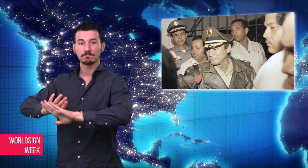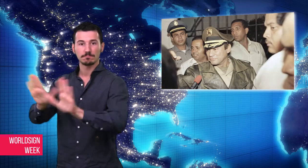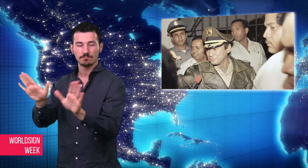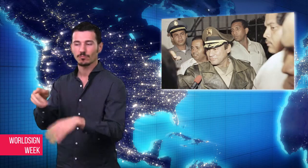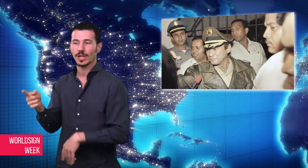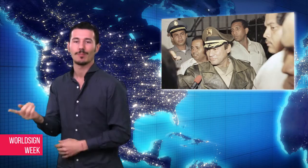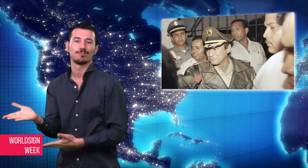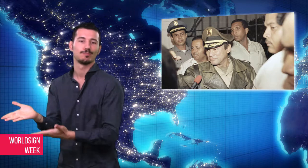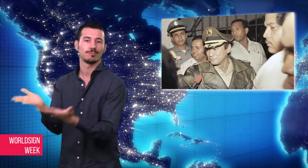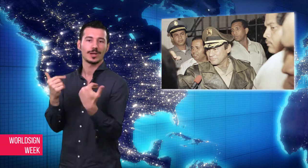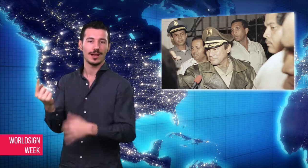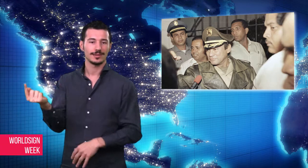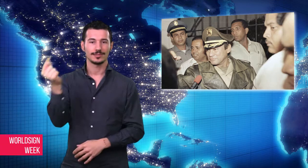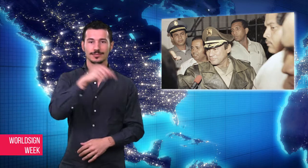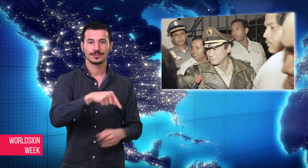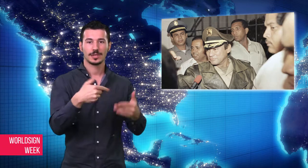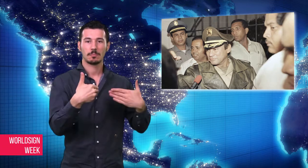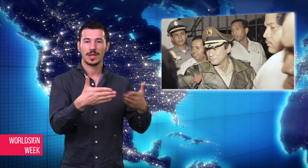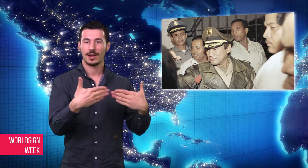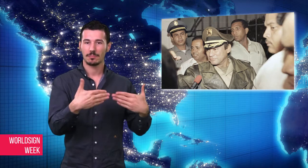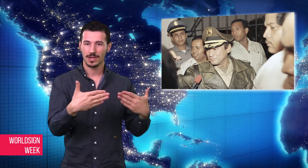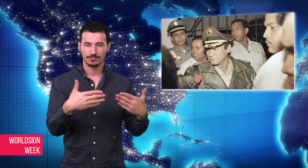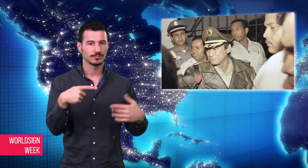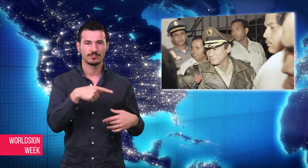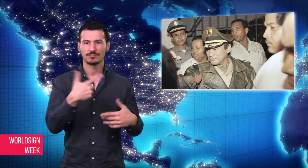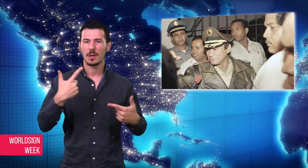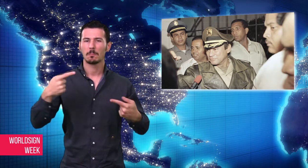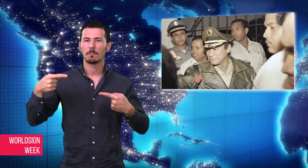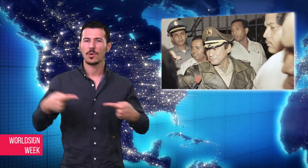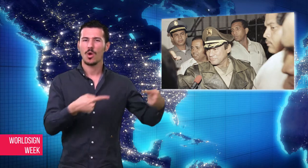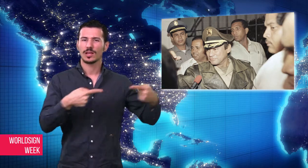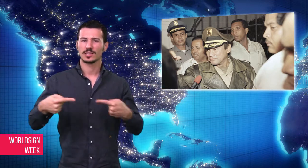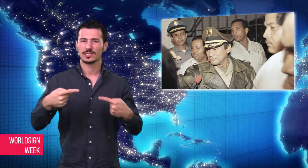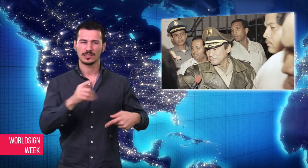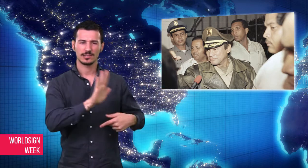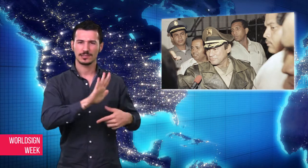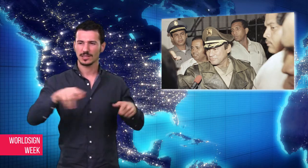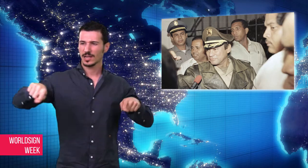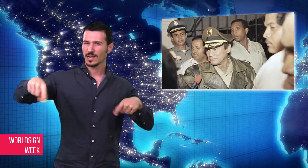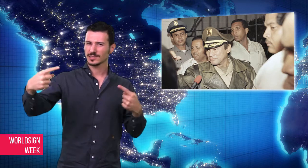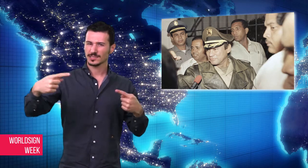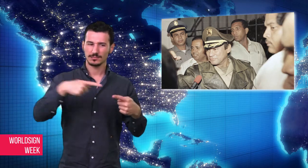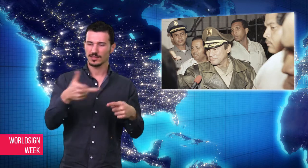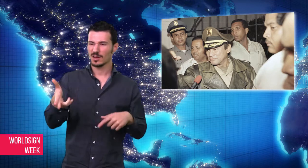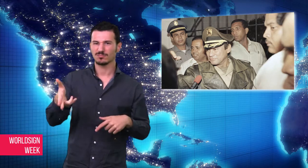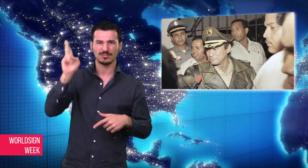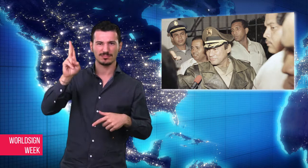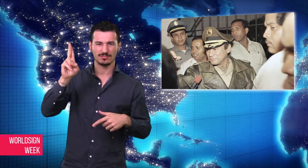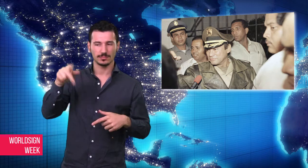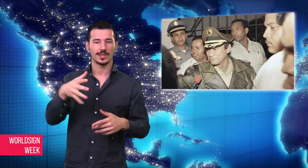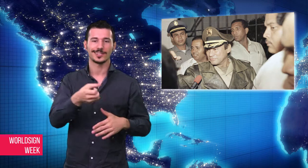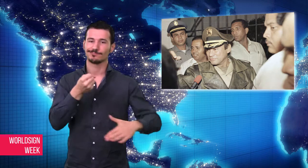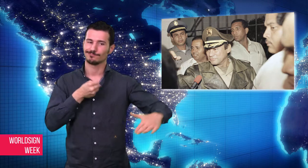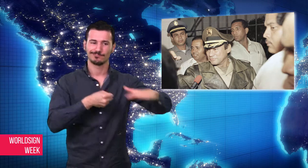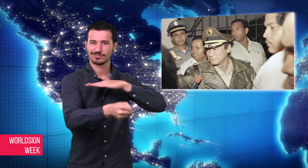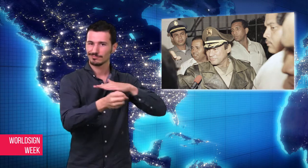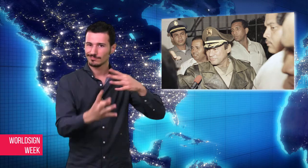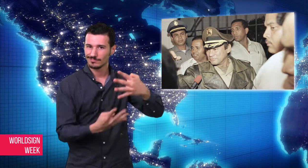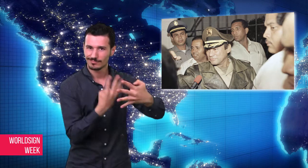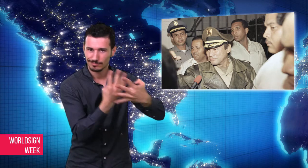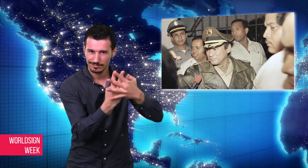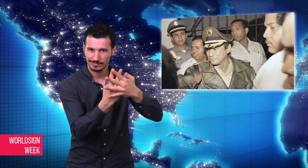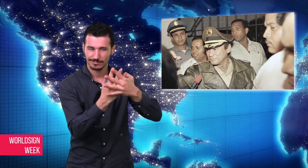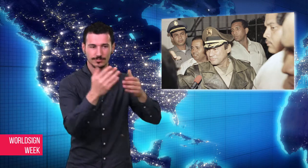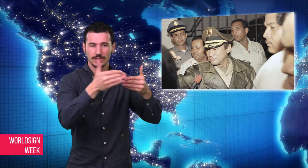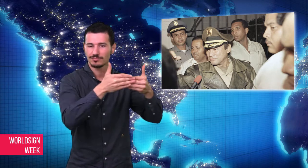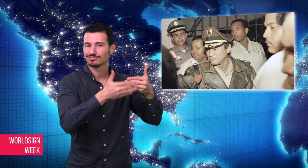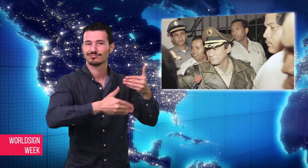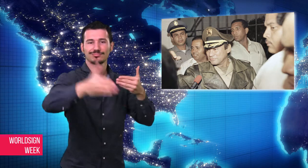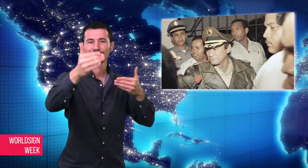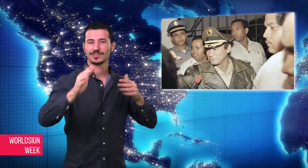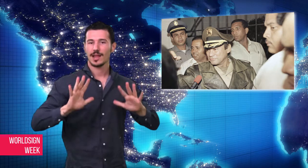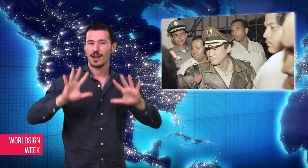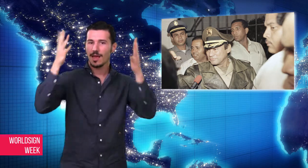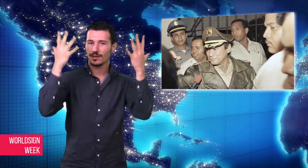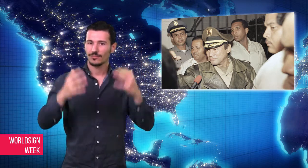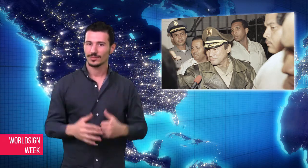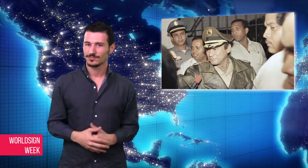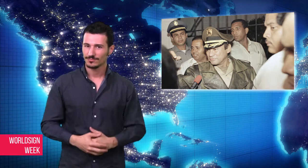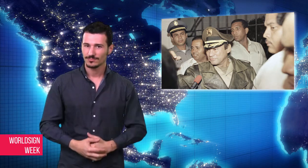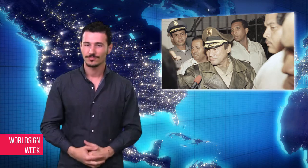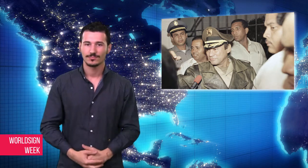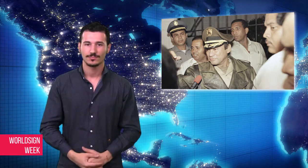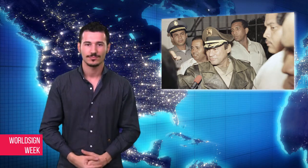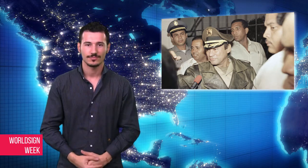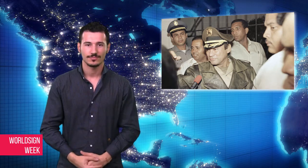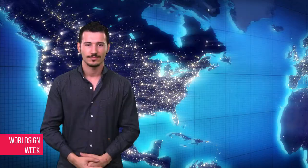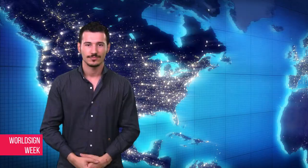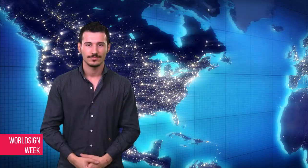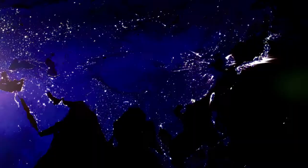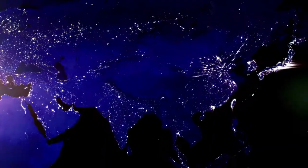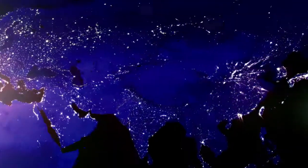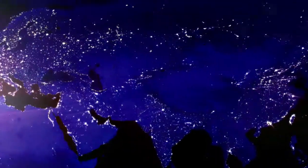the murder of political opponents during his reign.